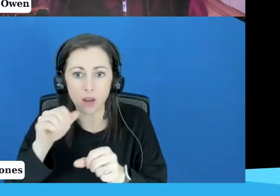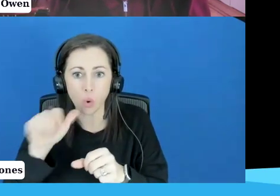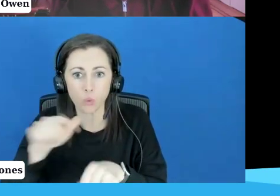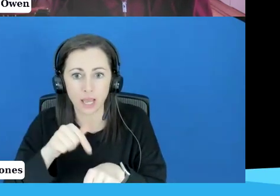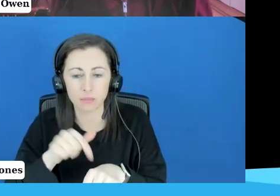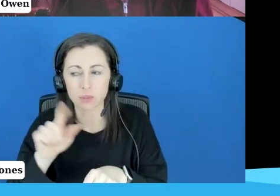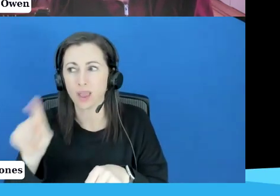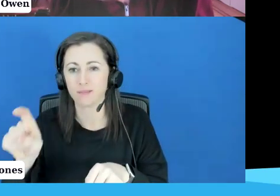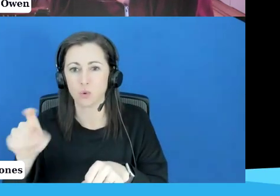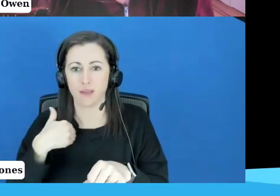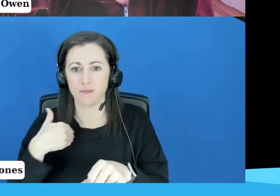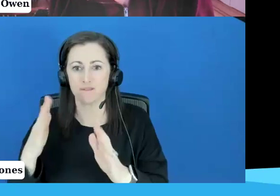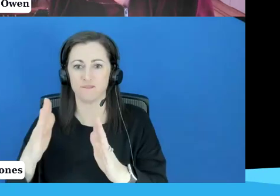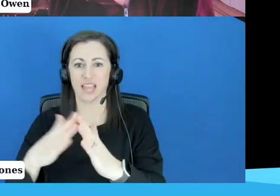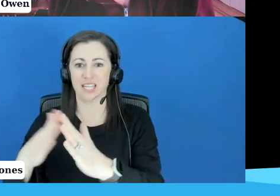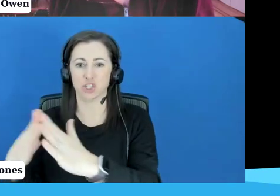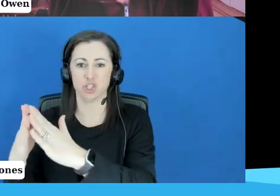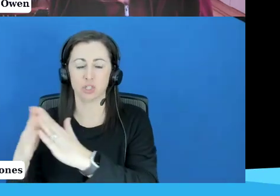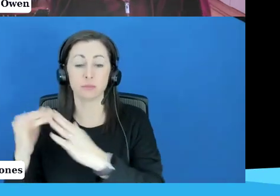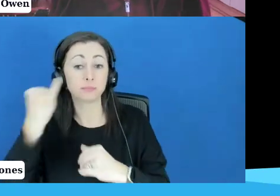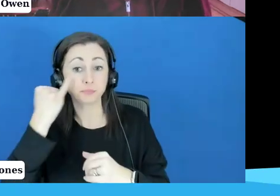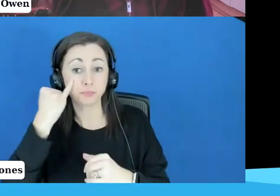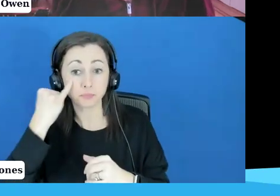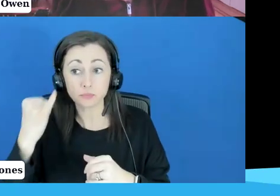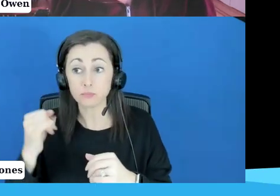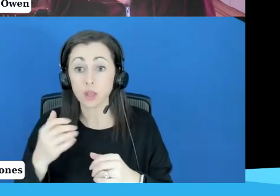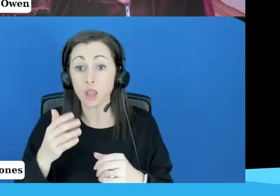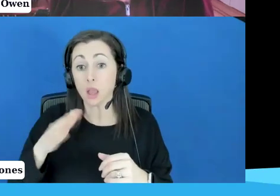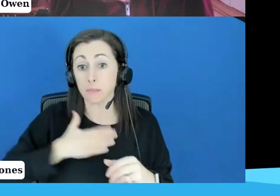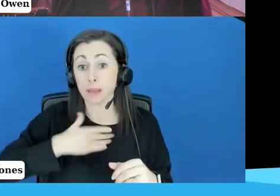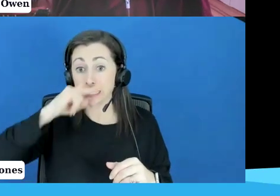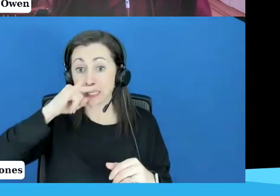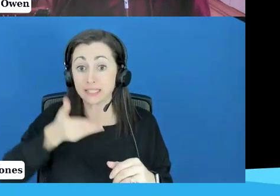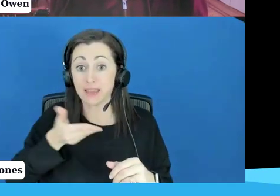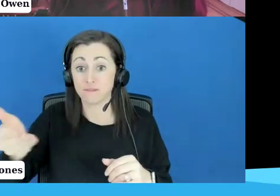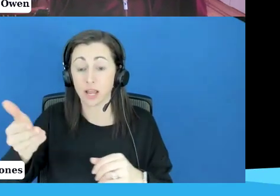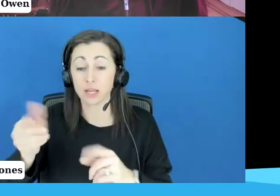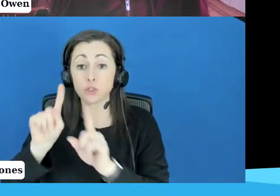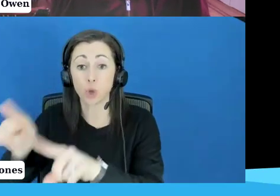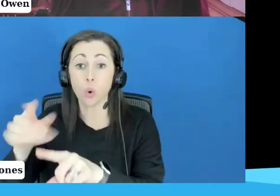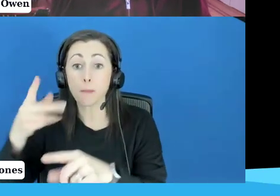Let's say my kids get invited to a birthday party that has steps and they really want to go. Maybe their dad's busy.